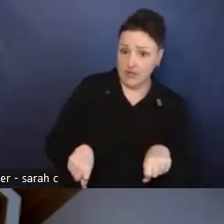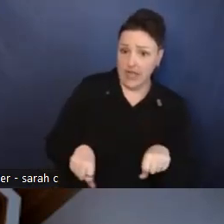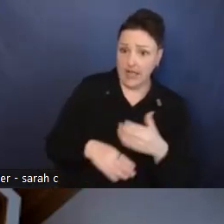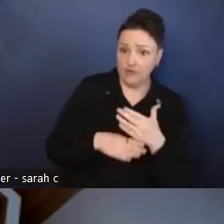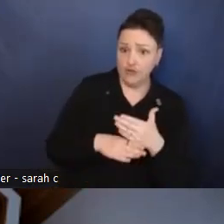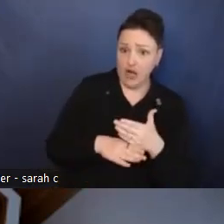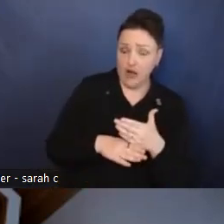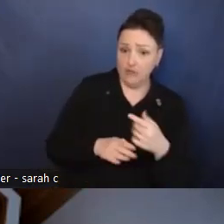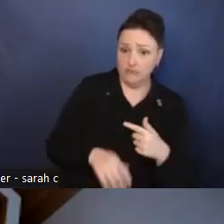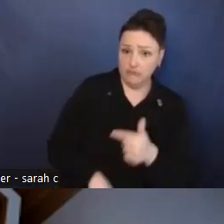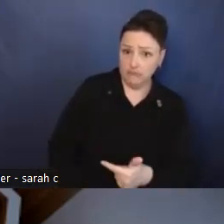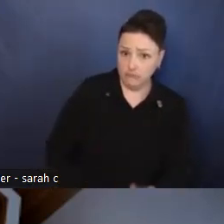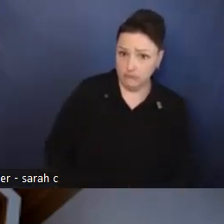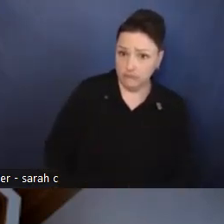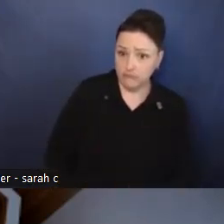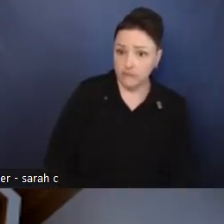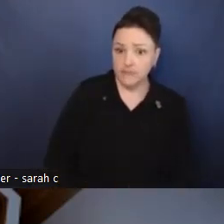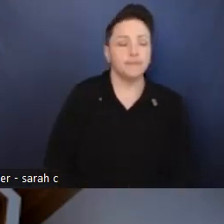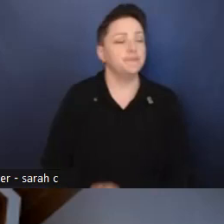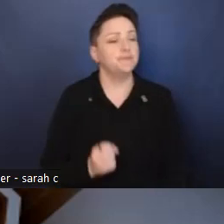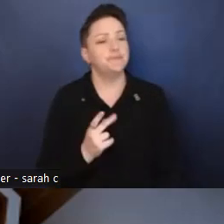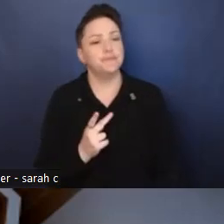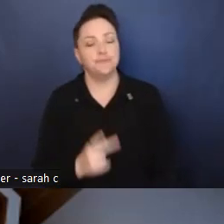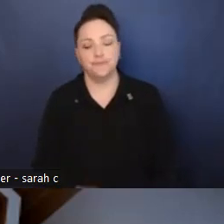Okay. One second.